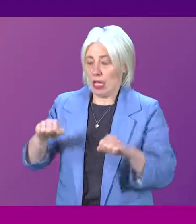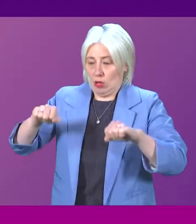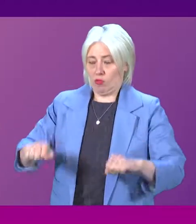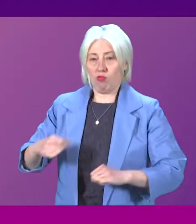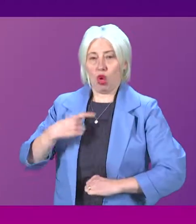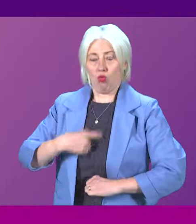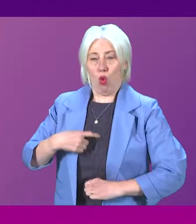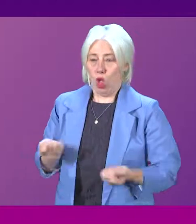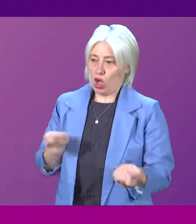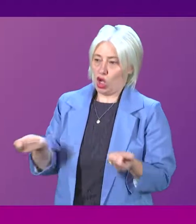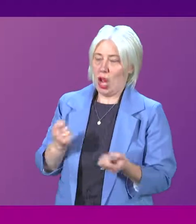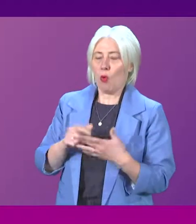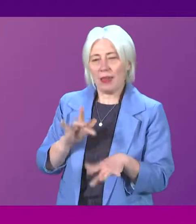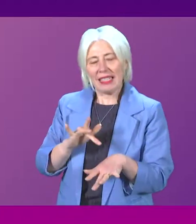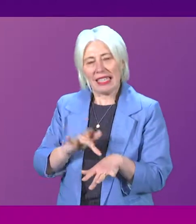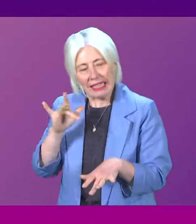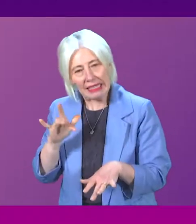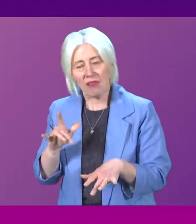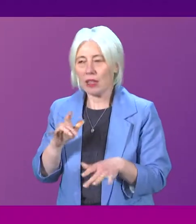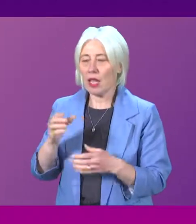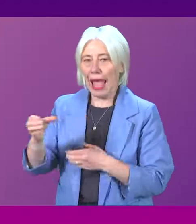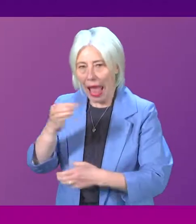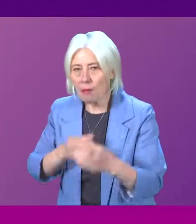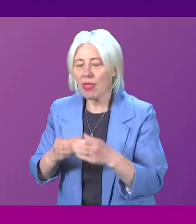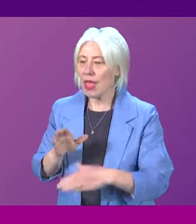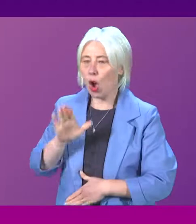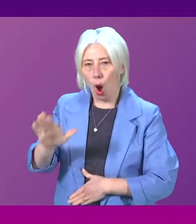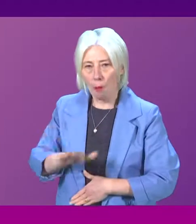way, with sensitivity, empathy and compassion.